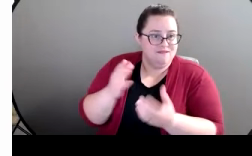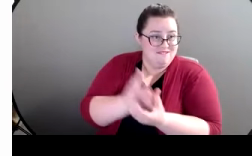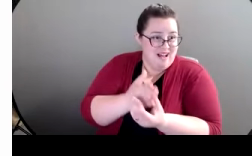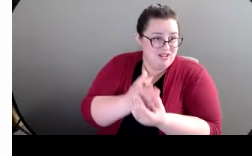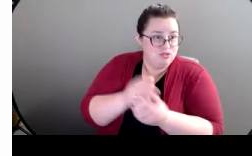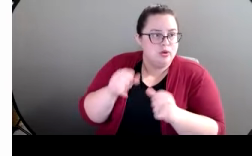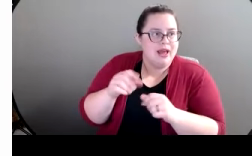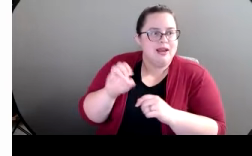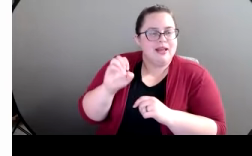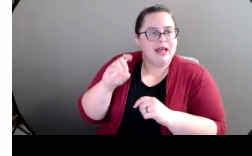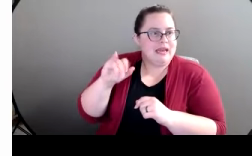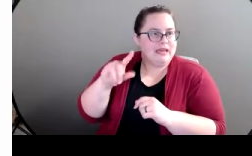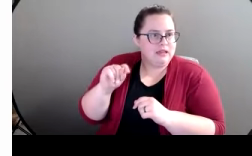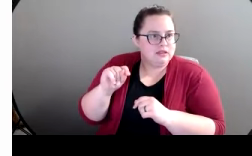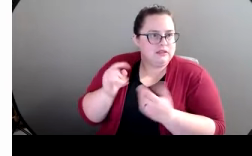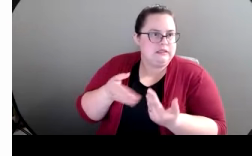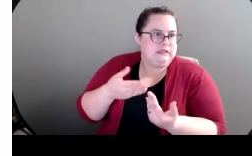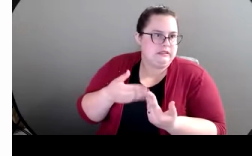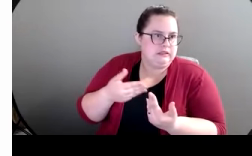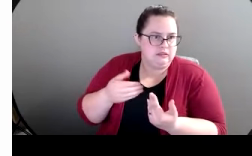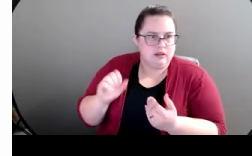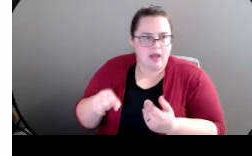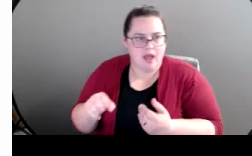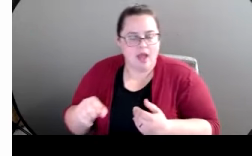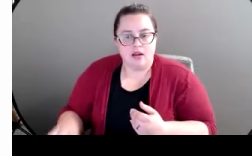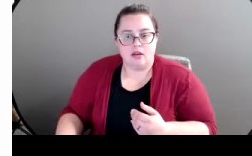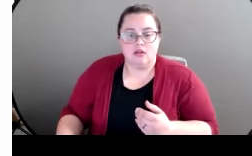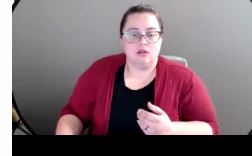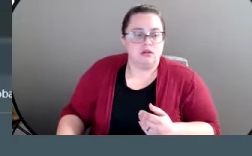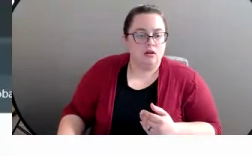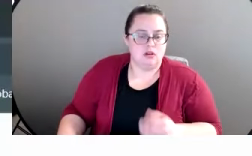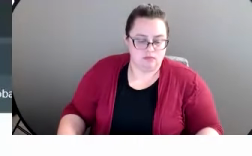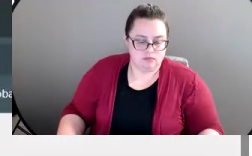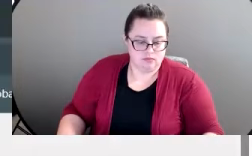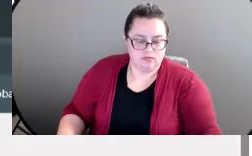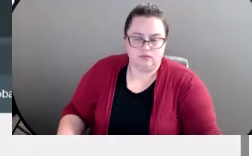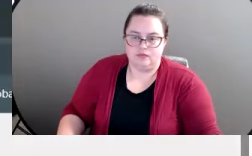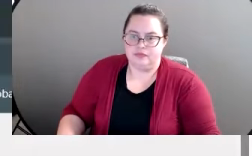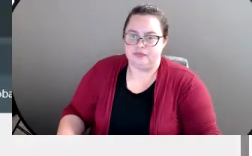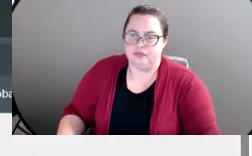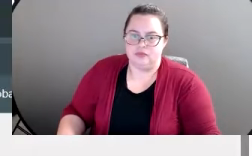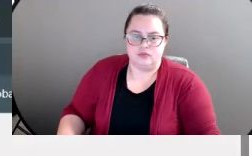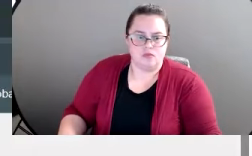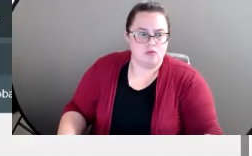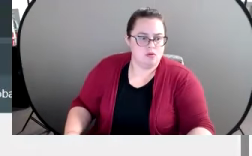easily if there's something in there that you want to change. The, number of titles,